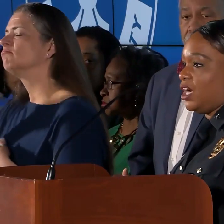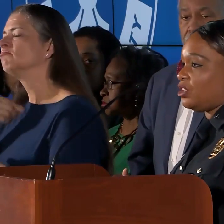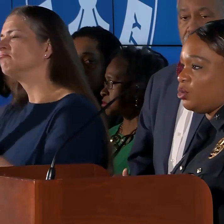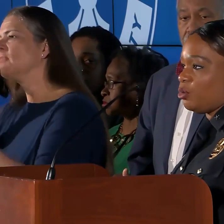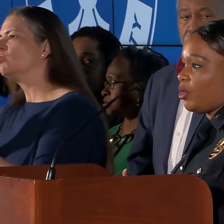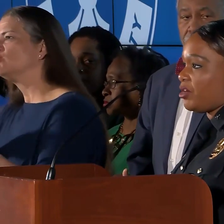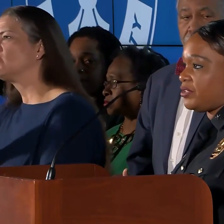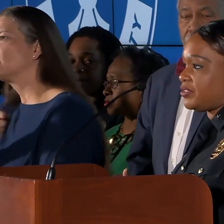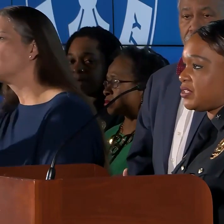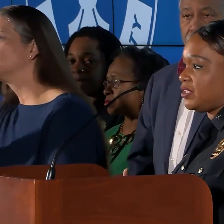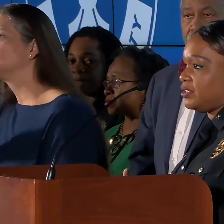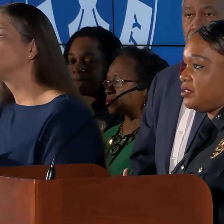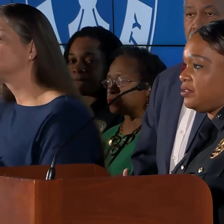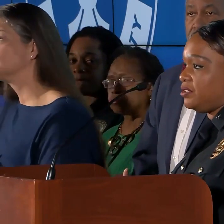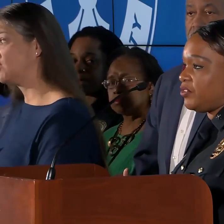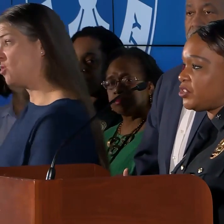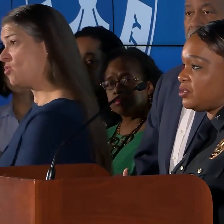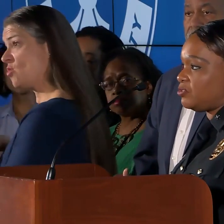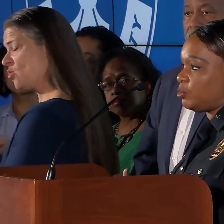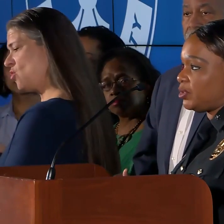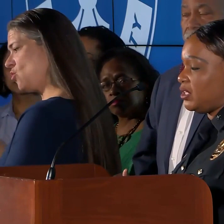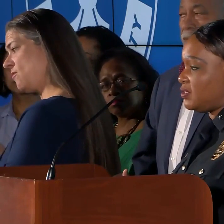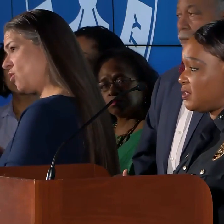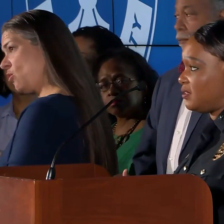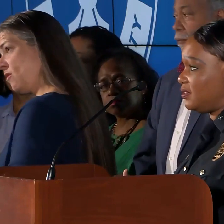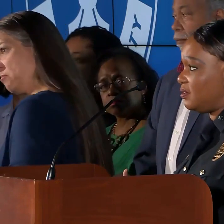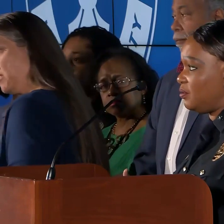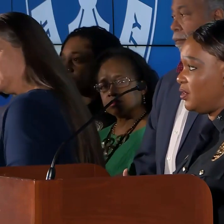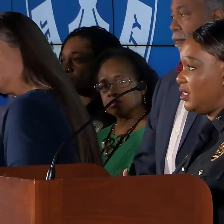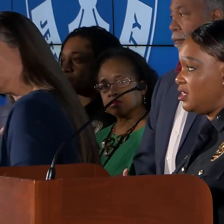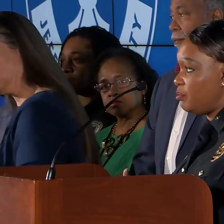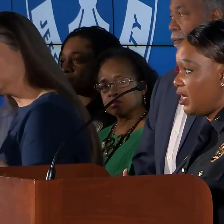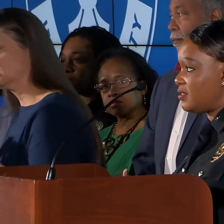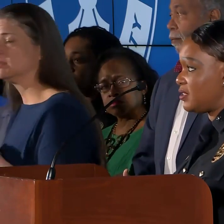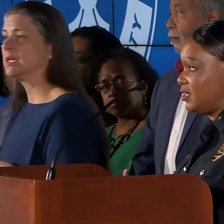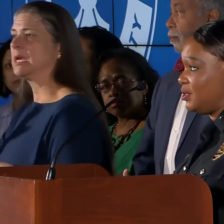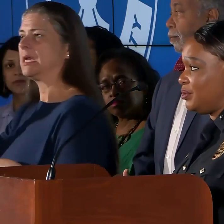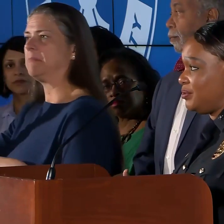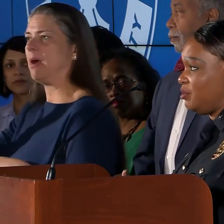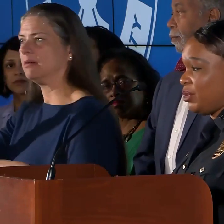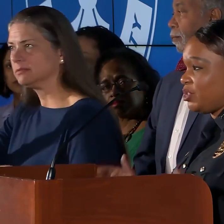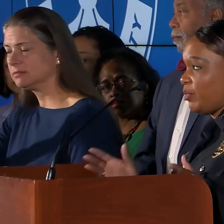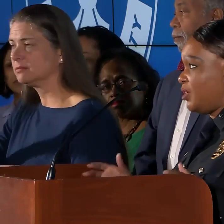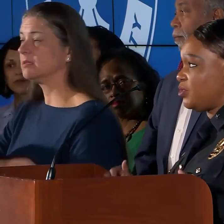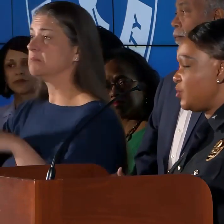our local partners, universal local police ems emergency management